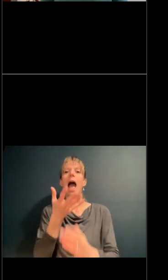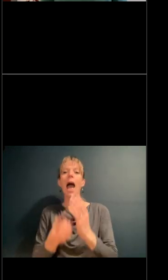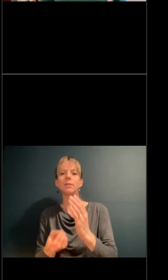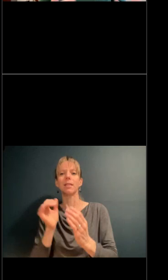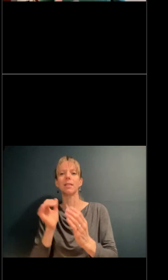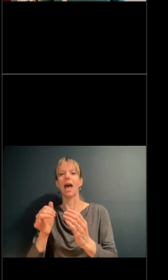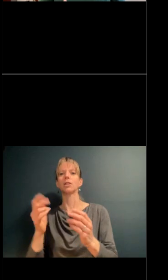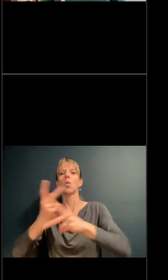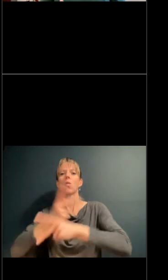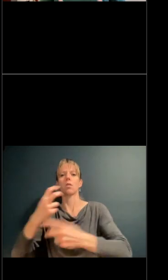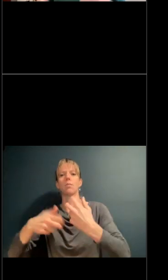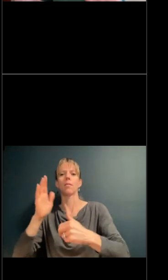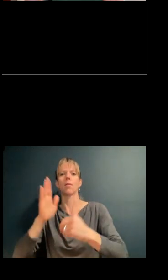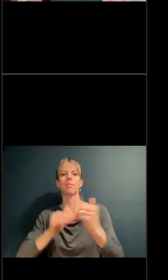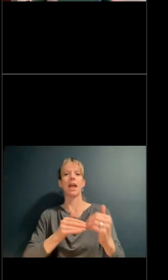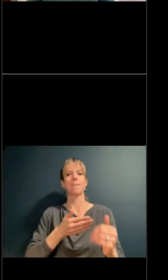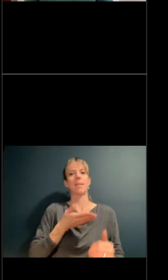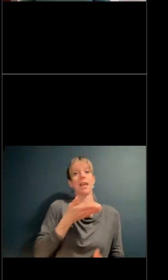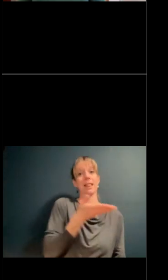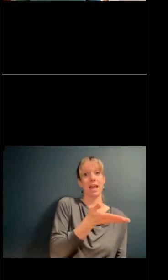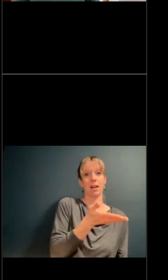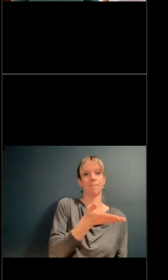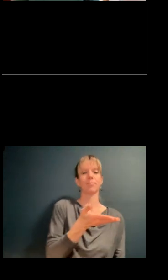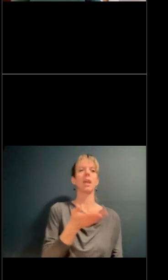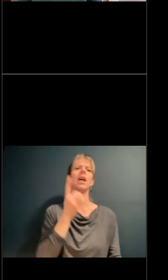Think about our schools. The first column displays